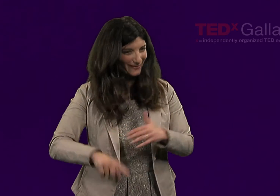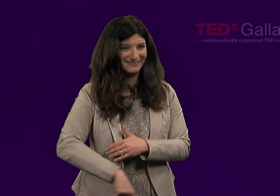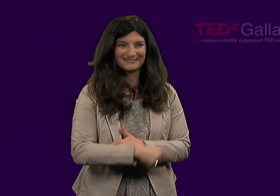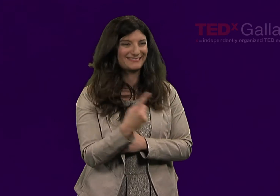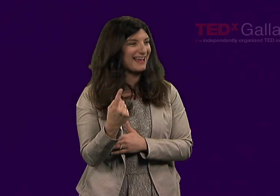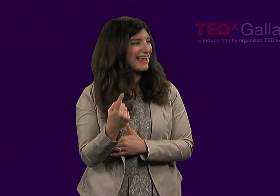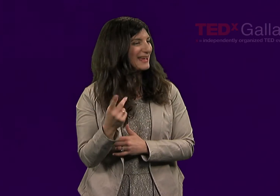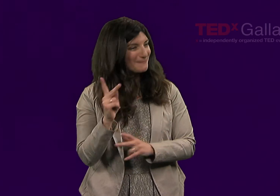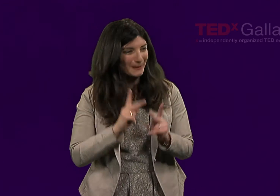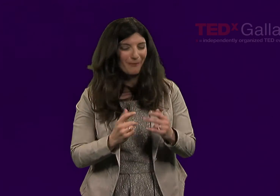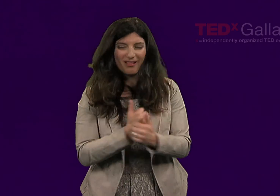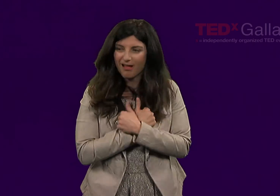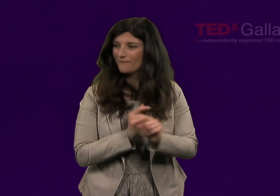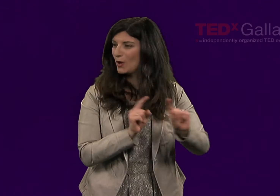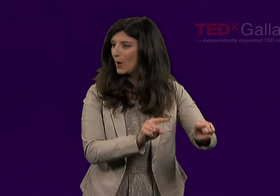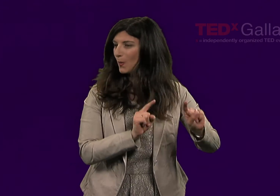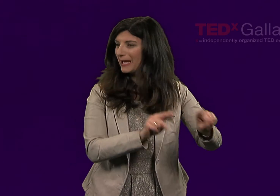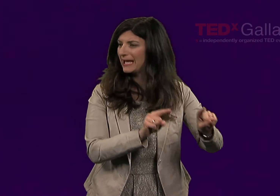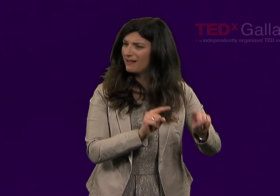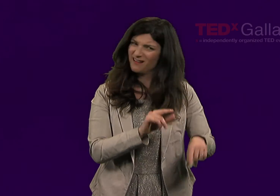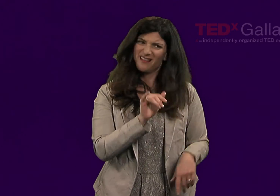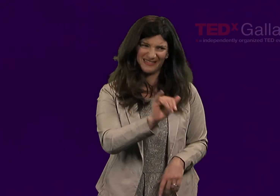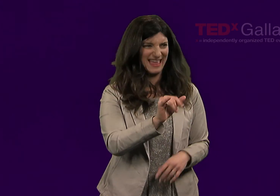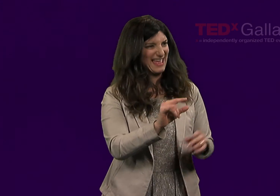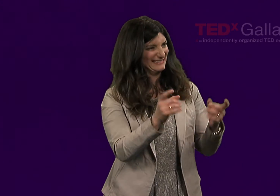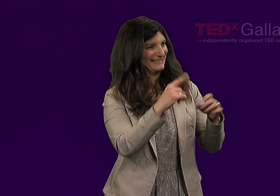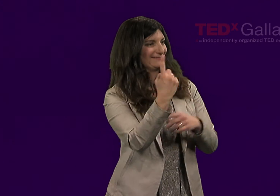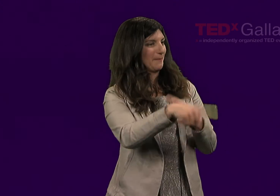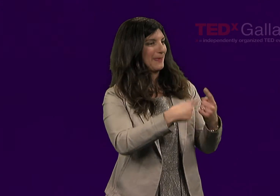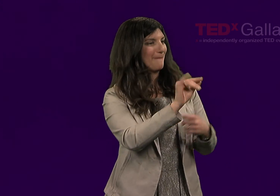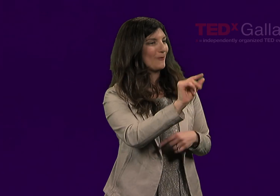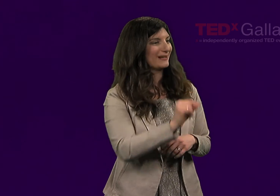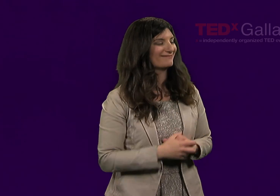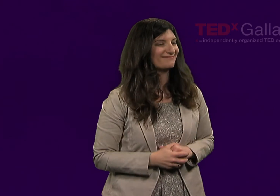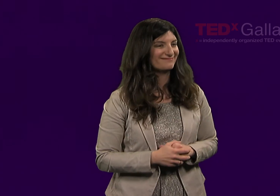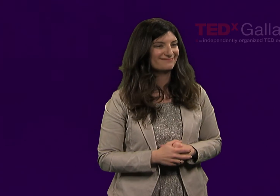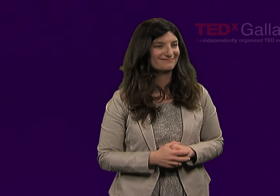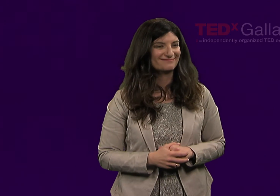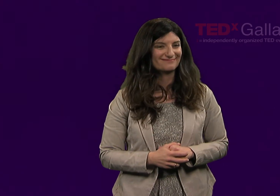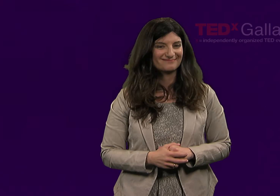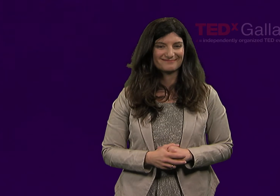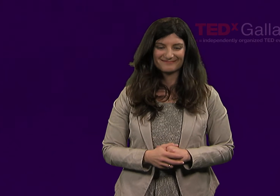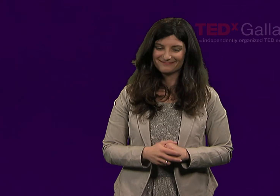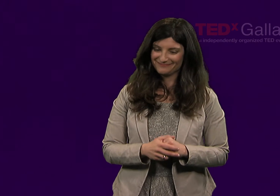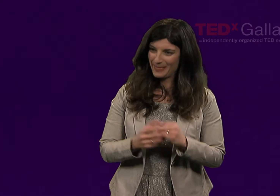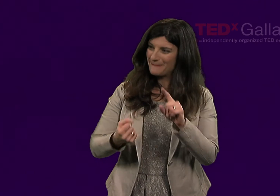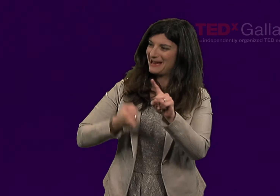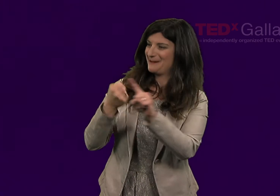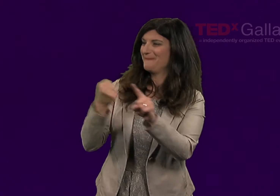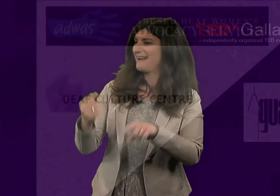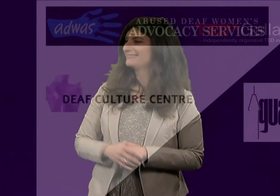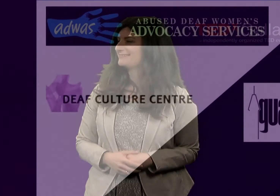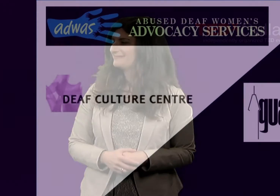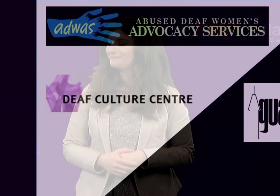And to this day, people speak very highly of attending there and seeing parts of the program. Again, it's all about making the impact.